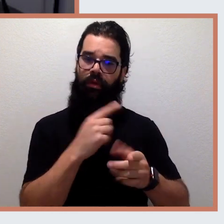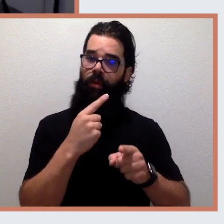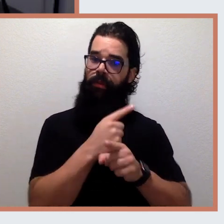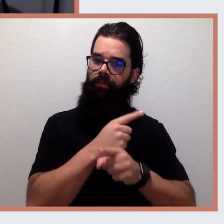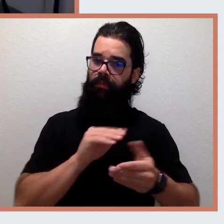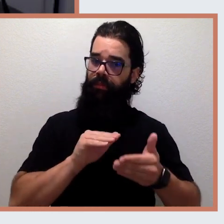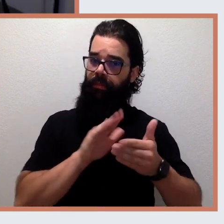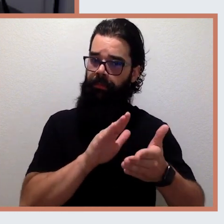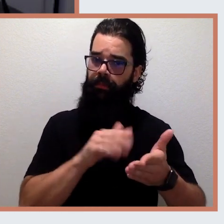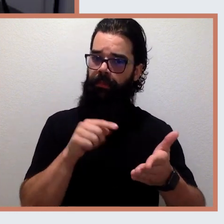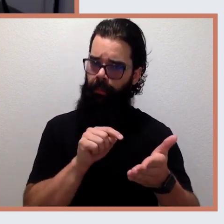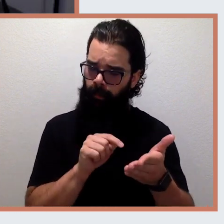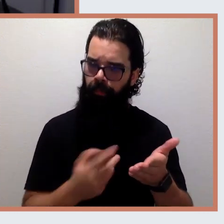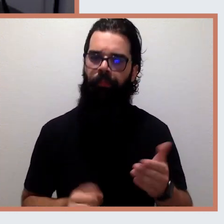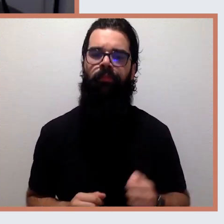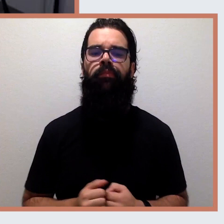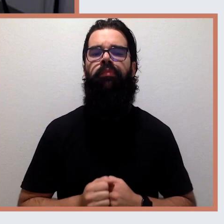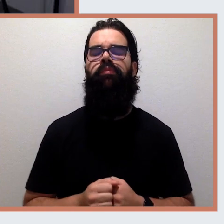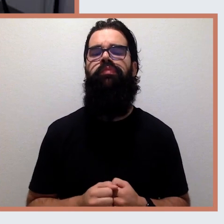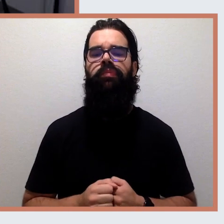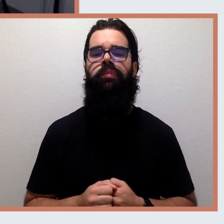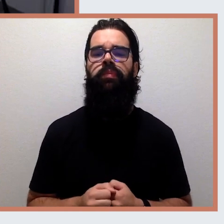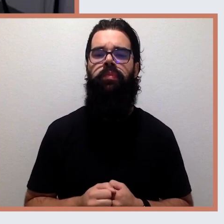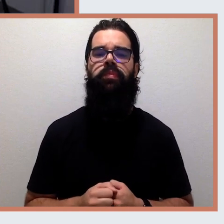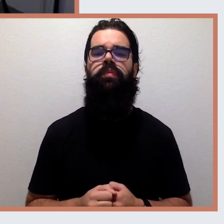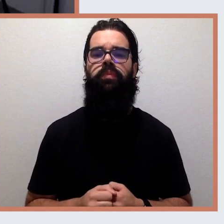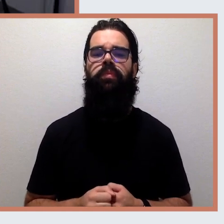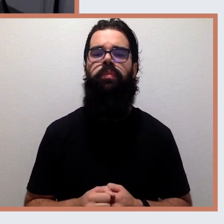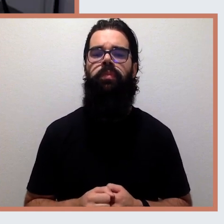if every character in there is appropriately represented